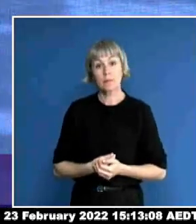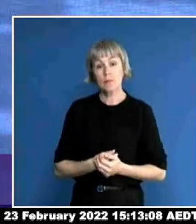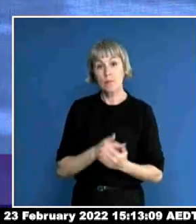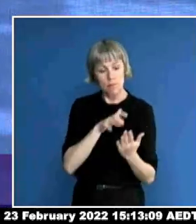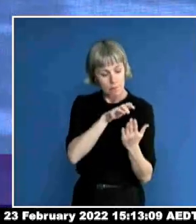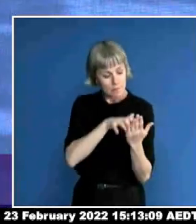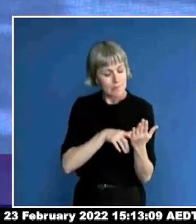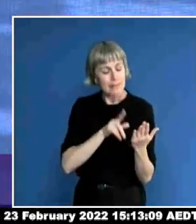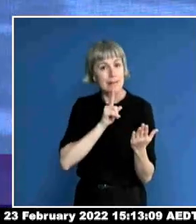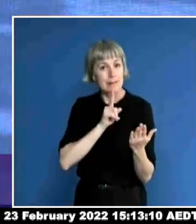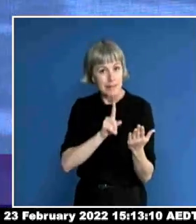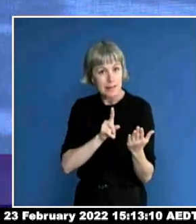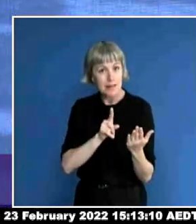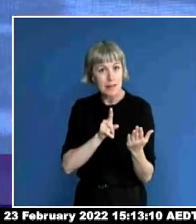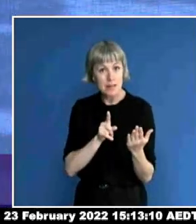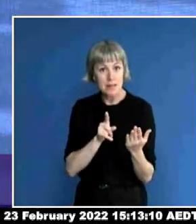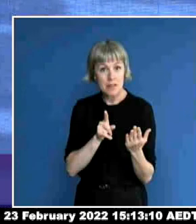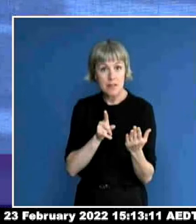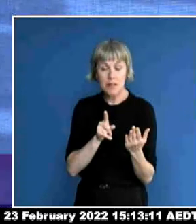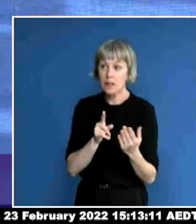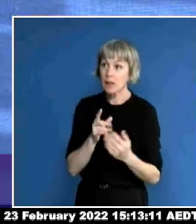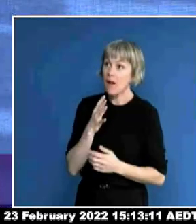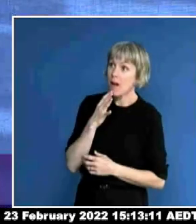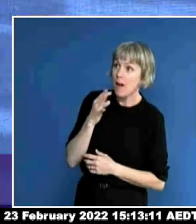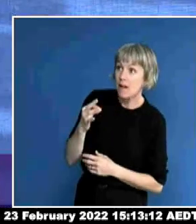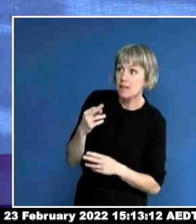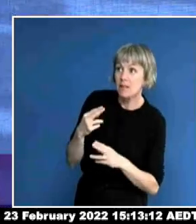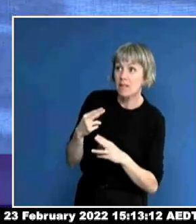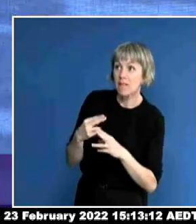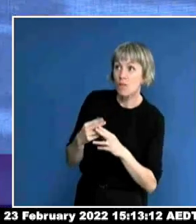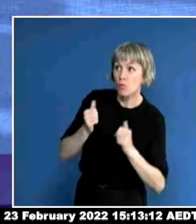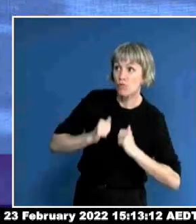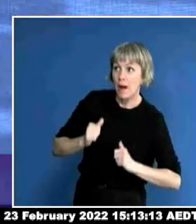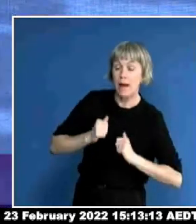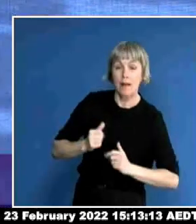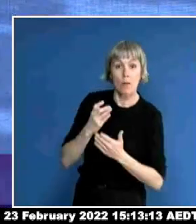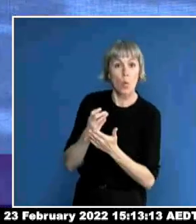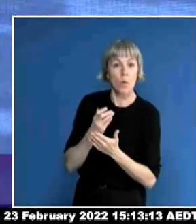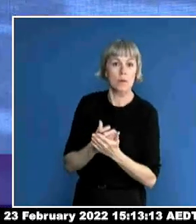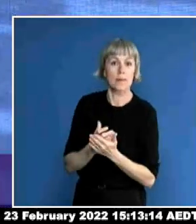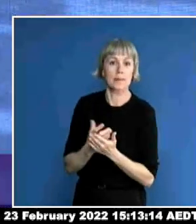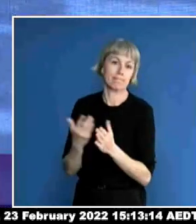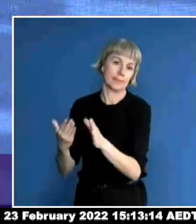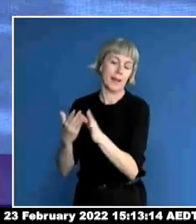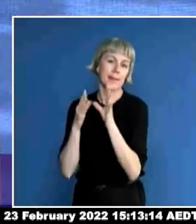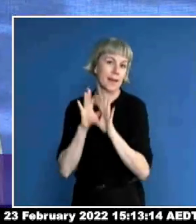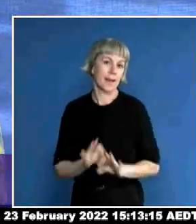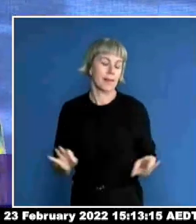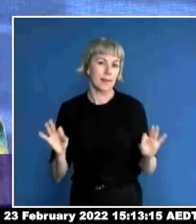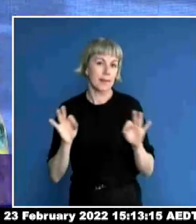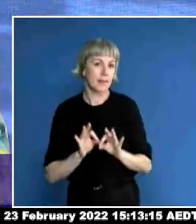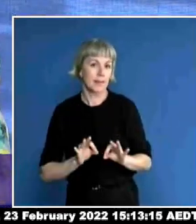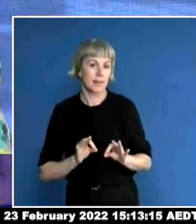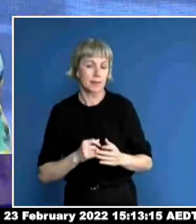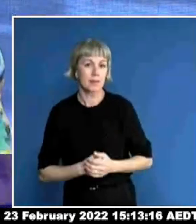your request for options for training courses, and you then exited AimBig as your